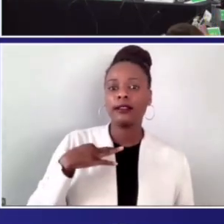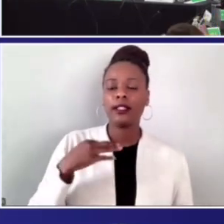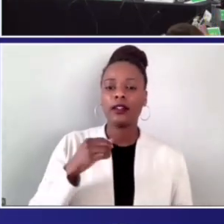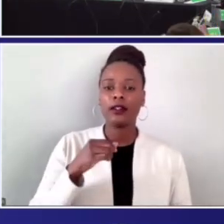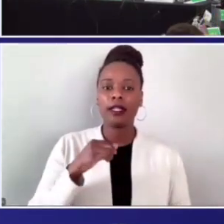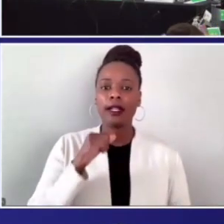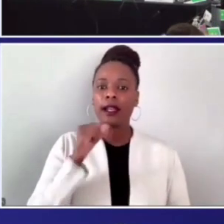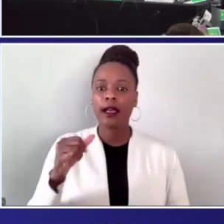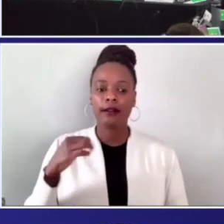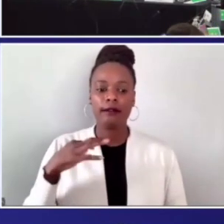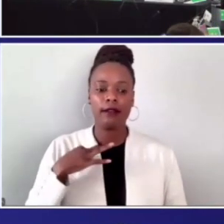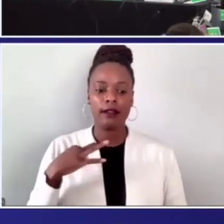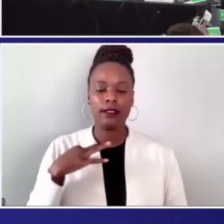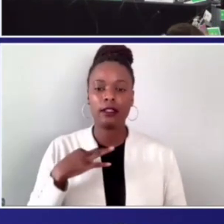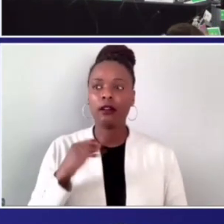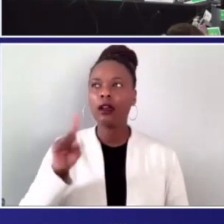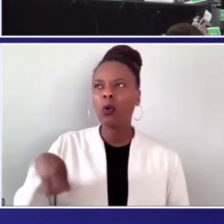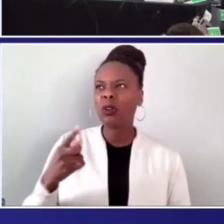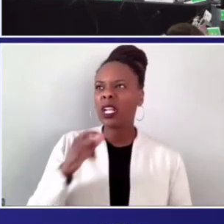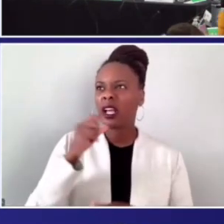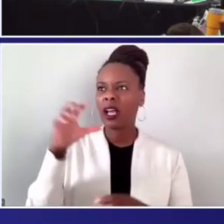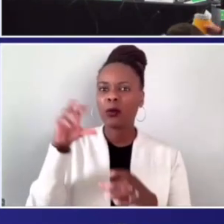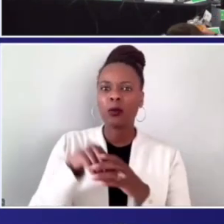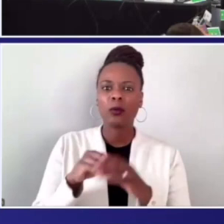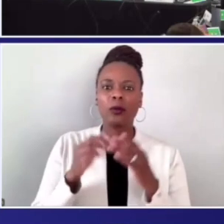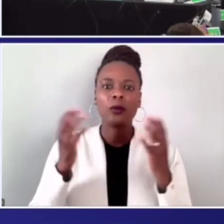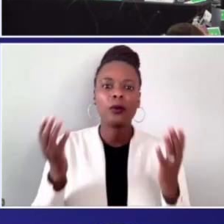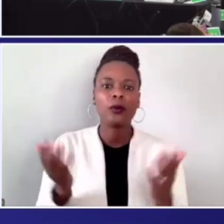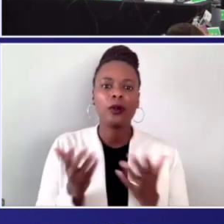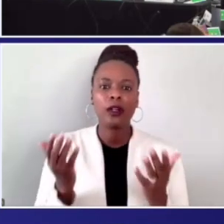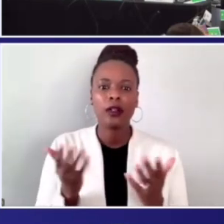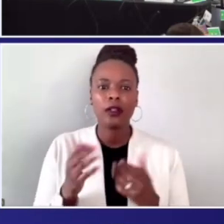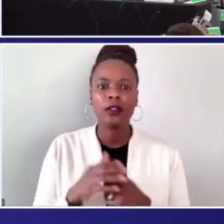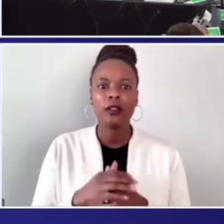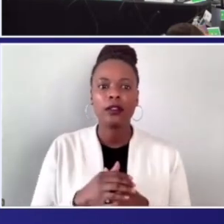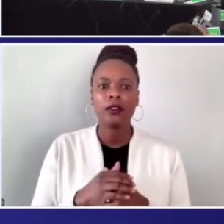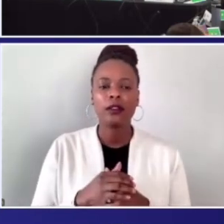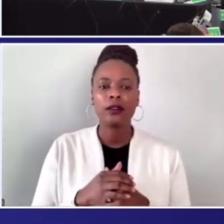The only thing it doesn't deal with specifically is the situation of someone